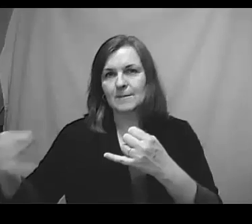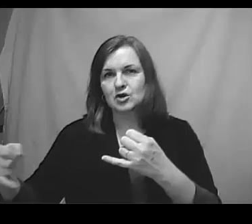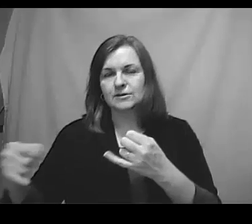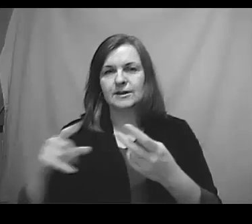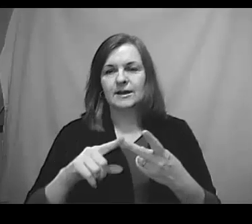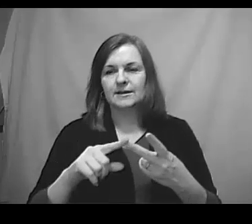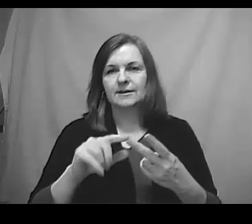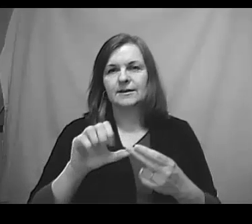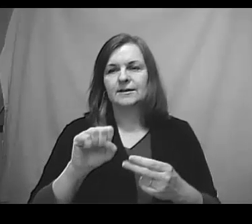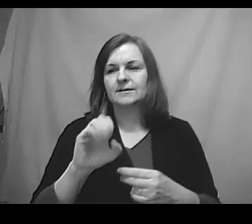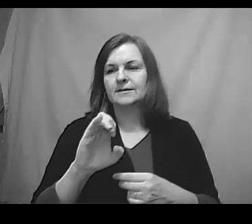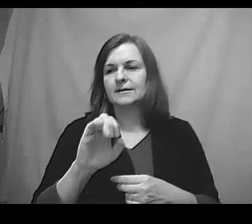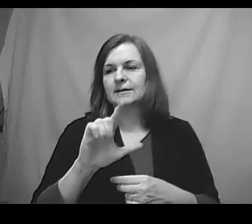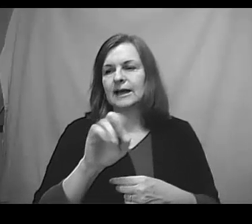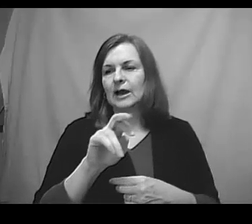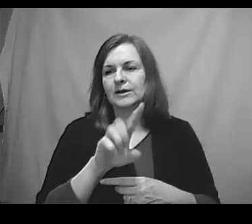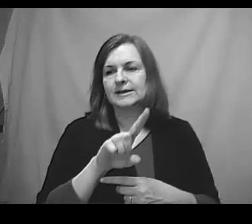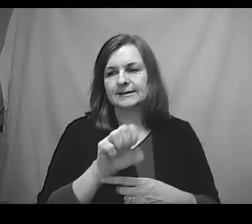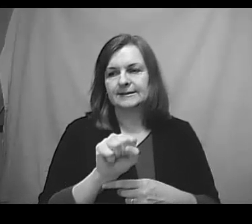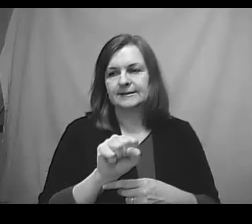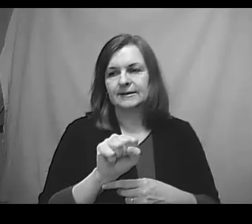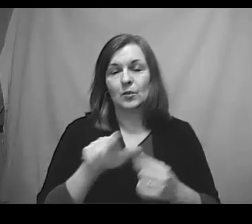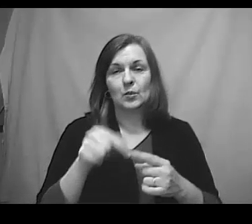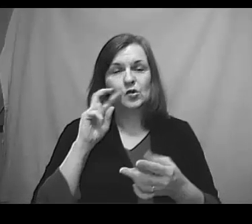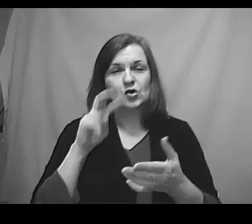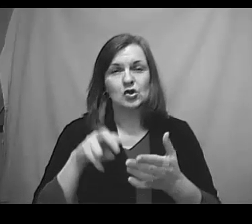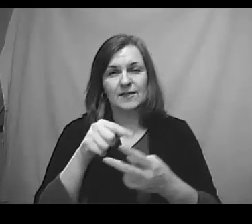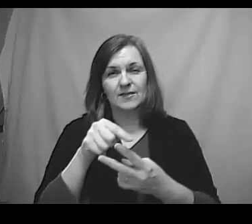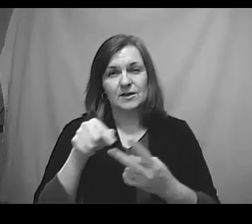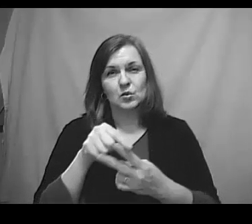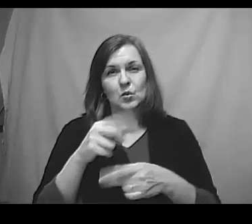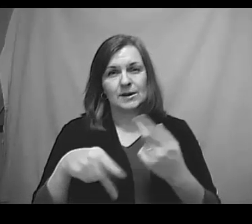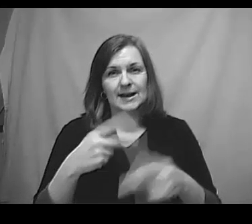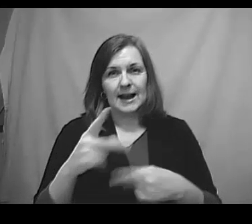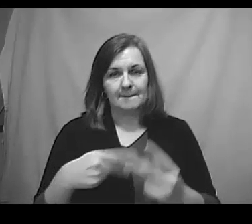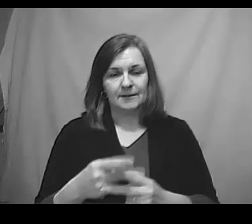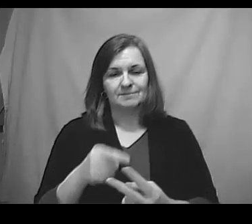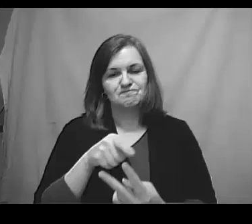fibers and sclerids. so when we look at these two different types they will have different functions in the plants and we are going to use all of the cells in our future discussions of plants